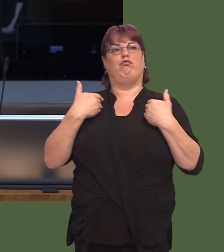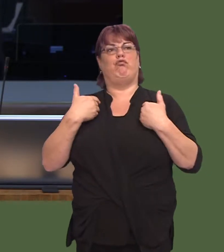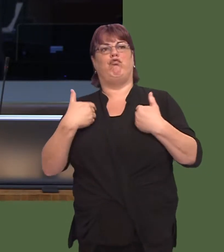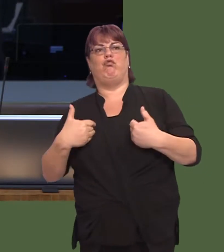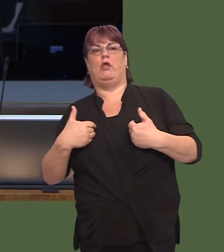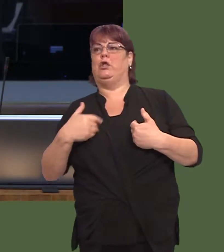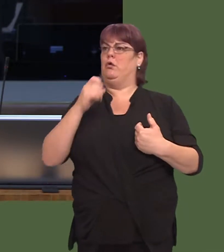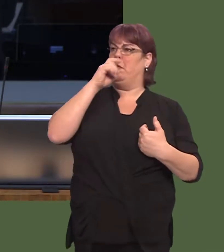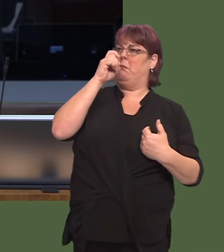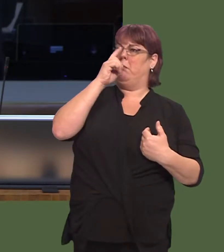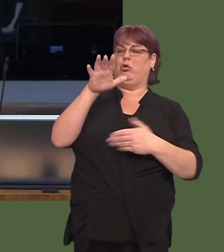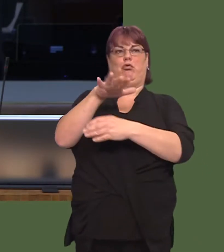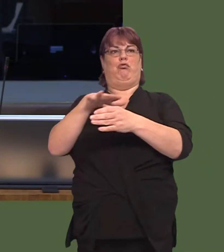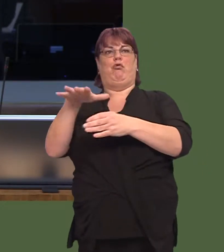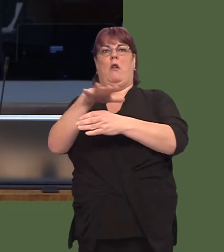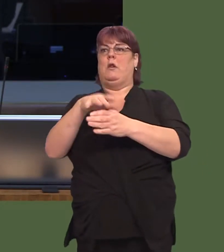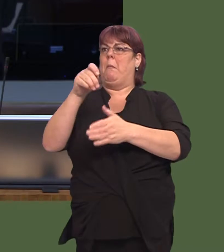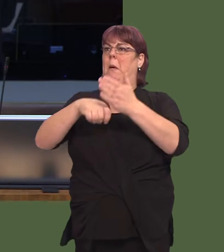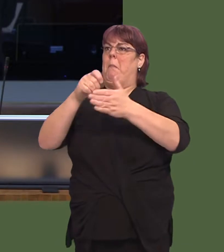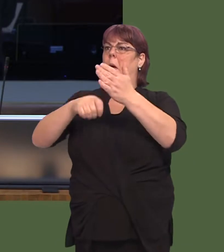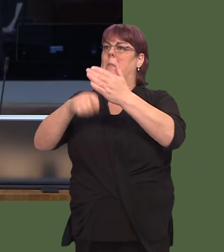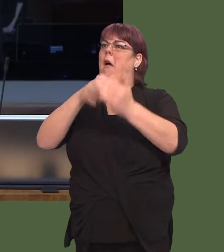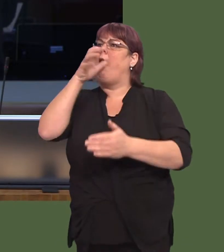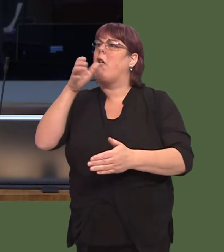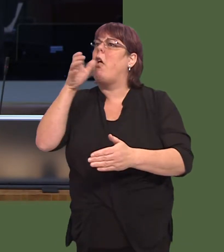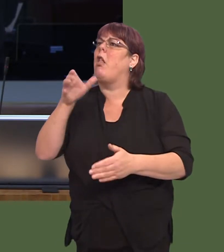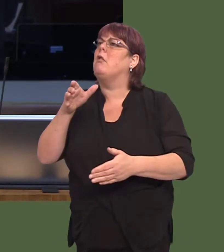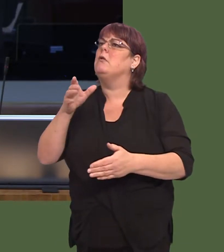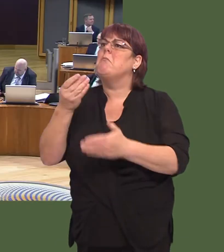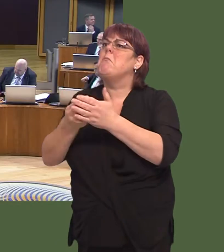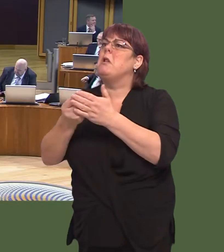of Cardiff unaffected, but target-bombs the beer drinkers of Blaenau Gwent?